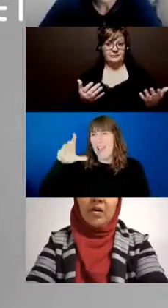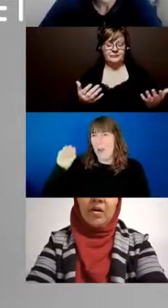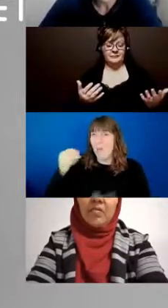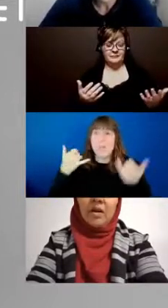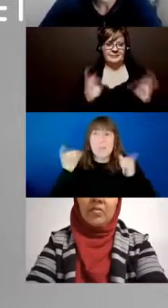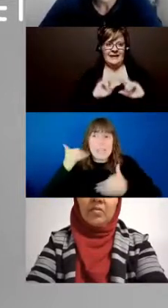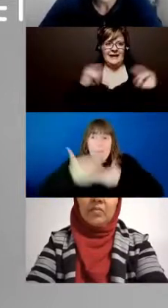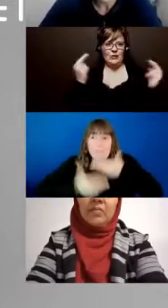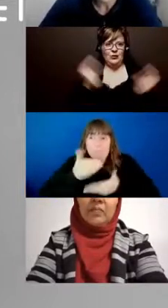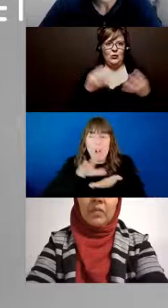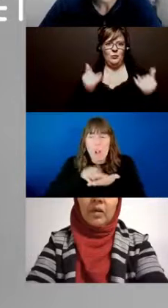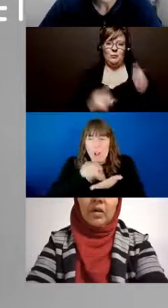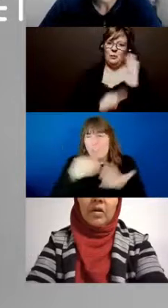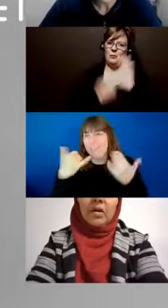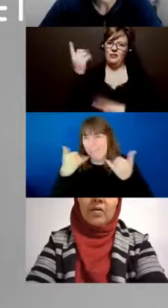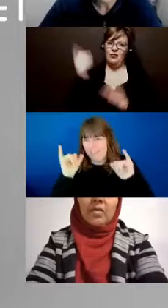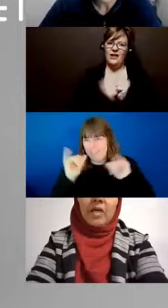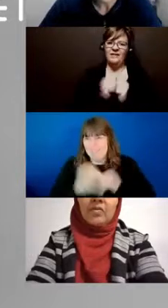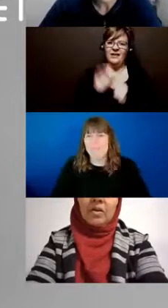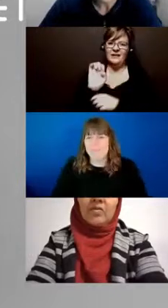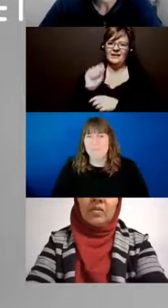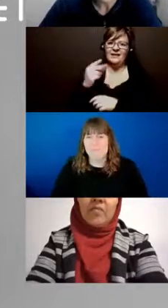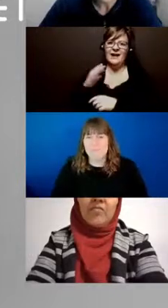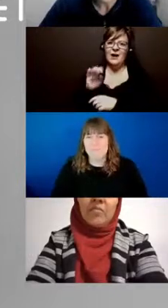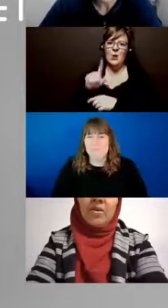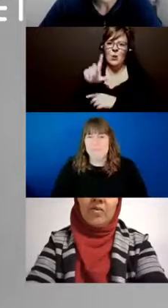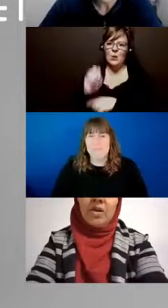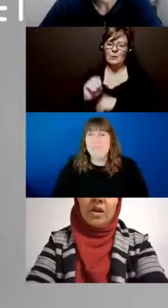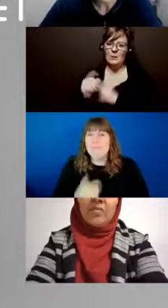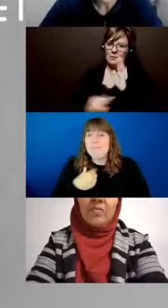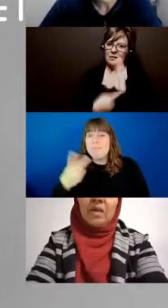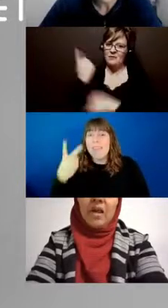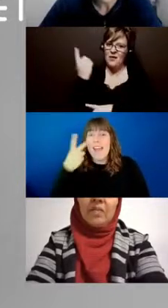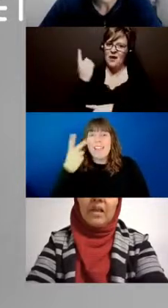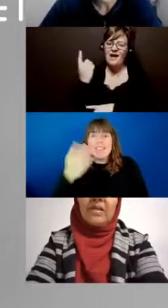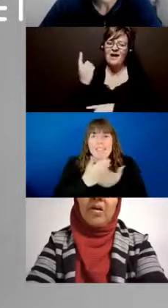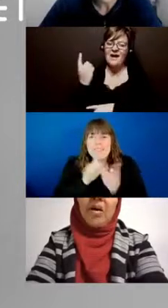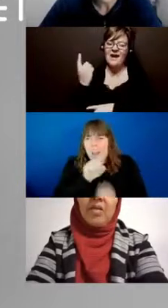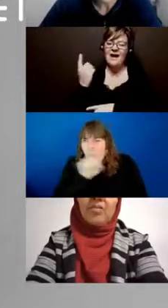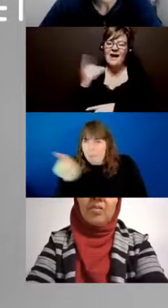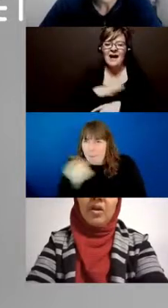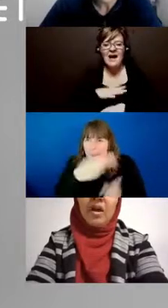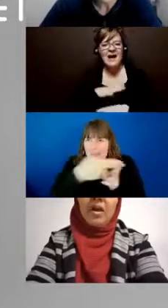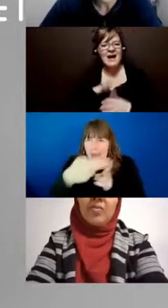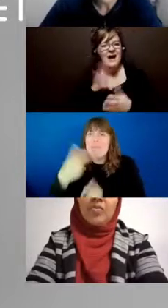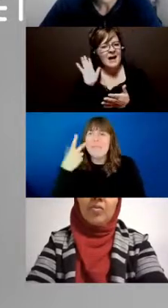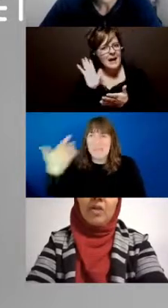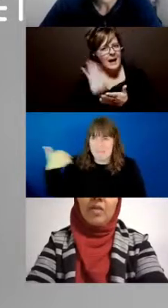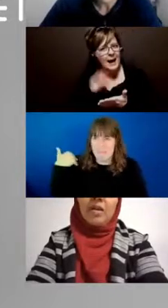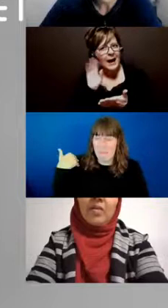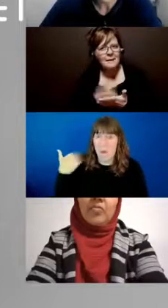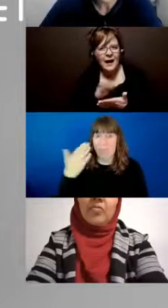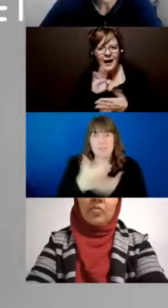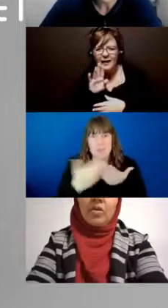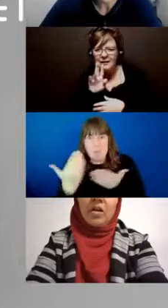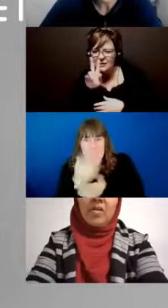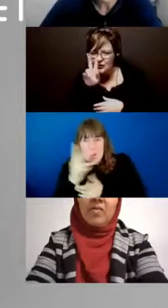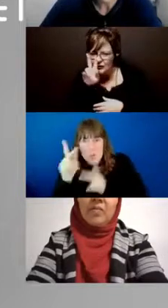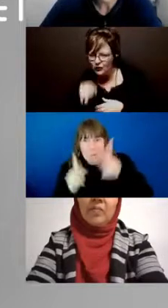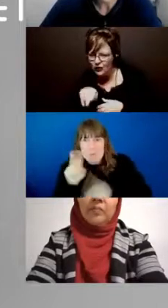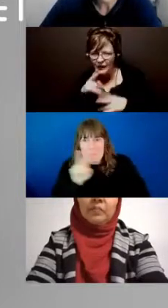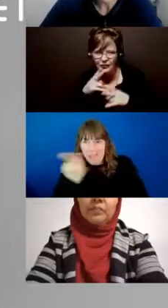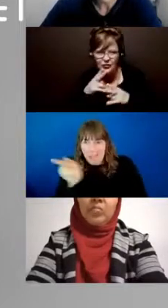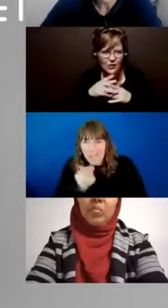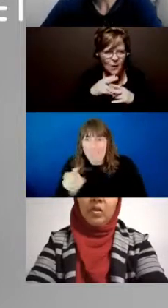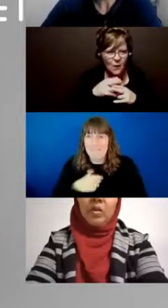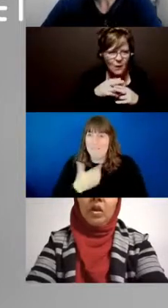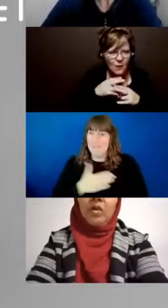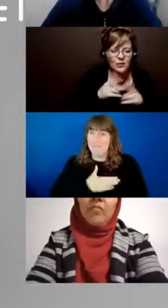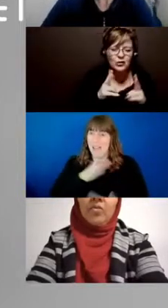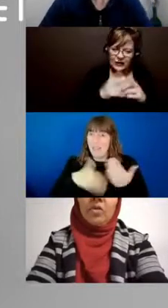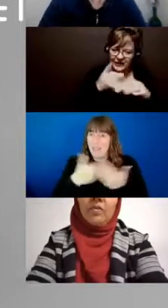all of us i see some familiar names and many not i am so glad that you have joined us if you're not